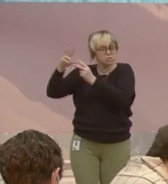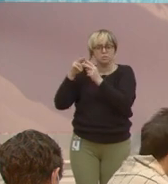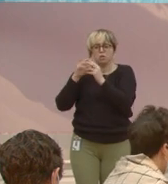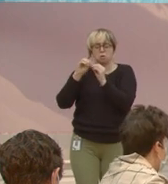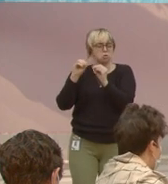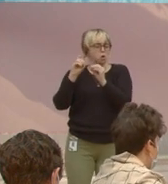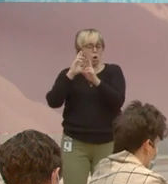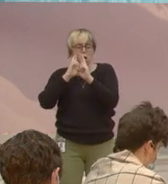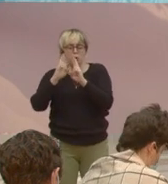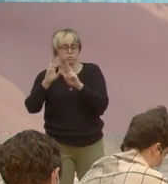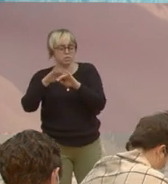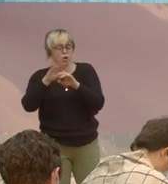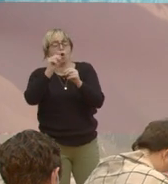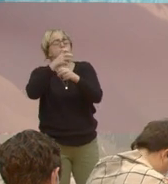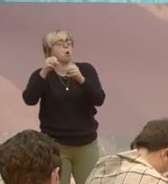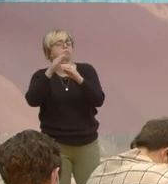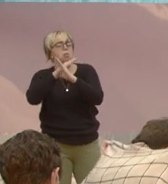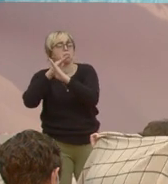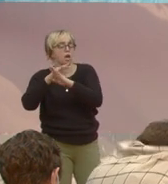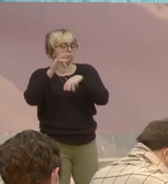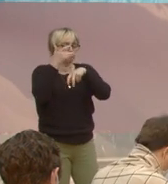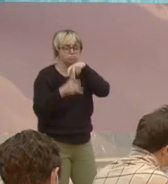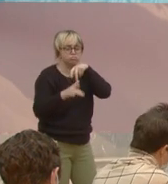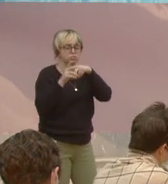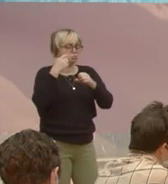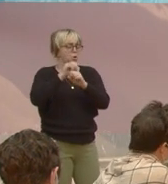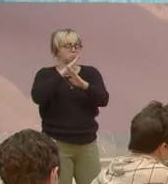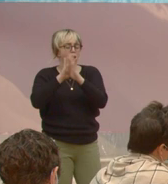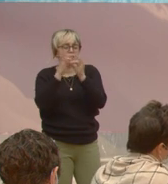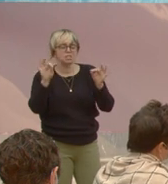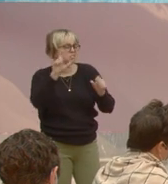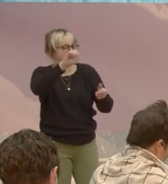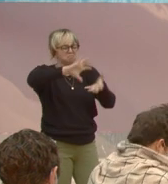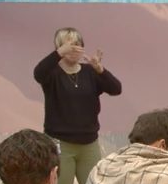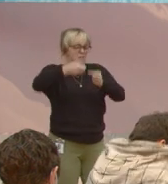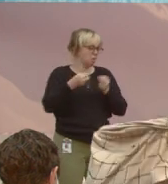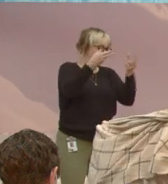restrictions on nudity, no descriptions of language, use message and wine, you're throwing body parts on the